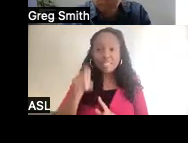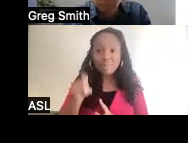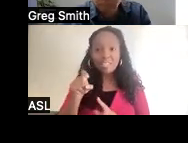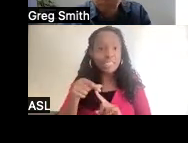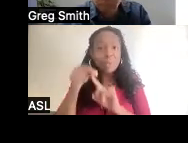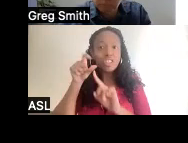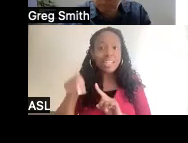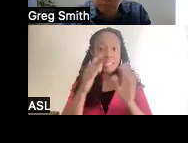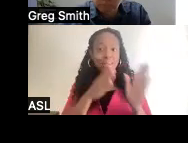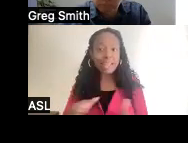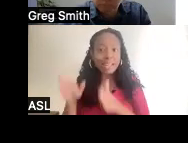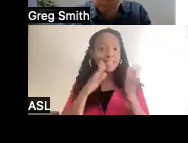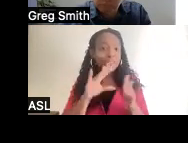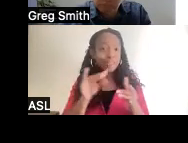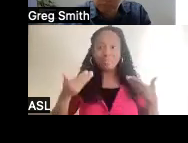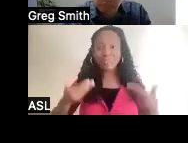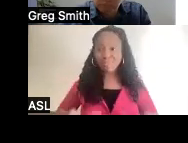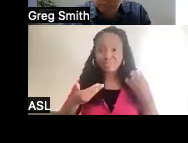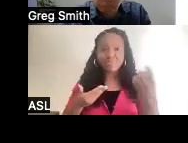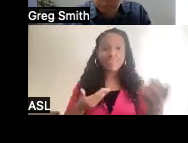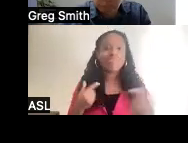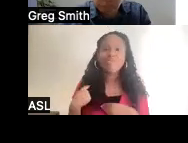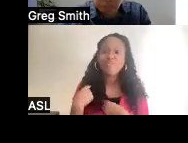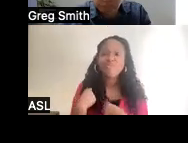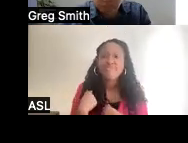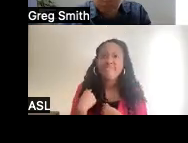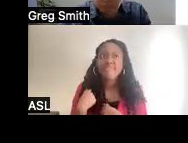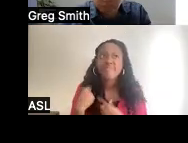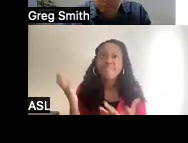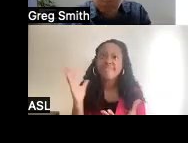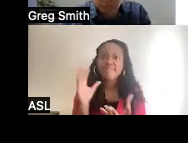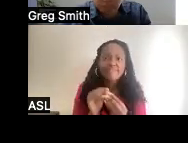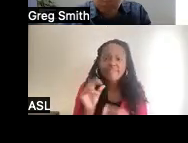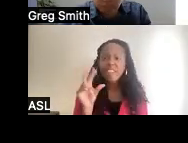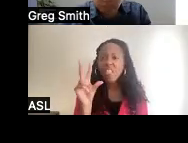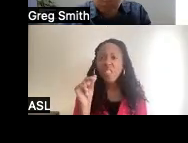this is myself and we've been doing this for just over 30 year uh just 30 years now special needs